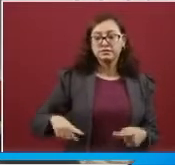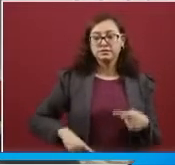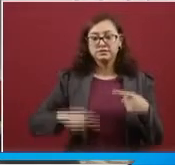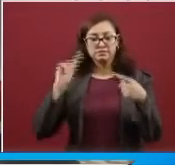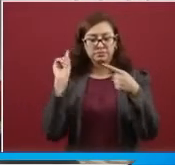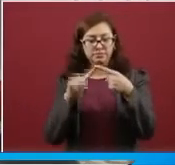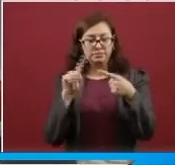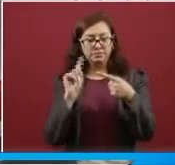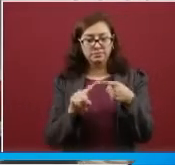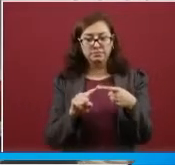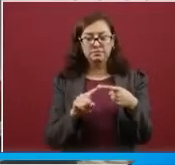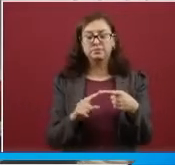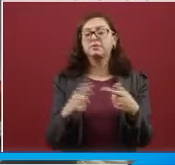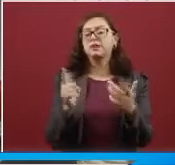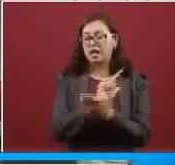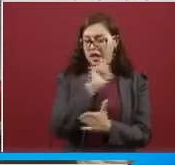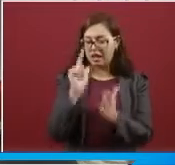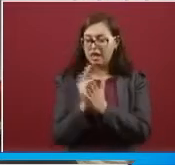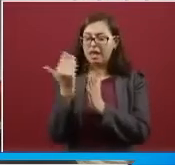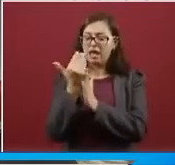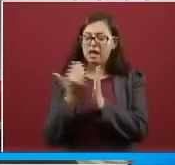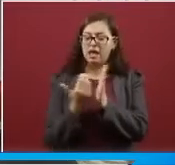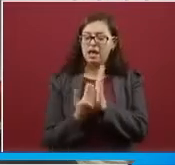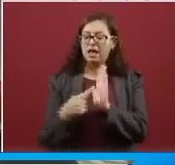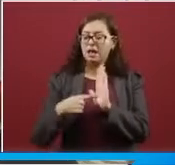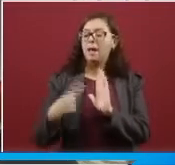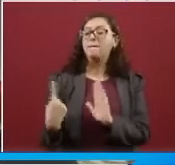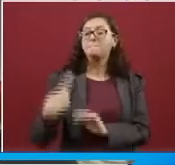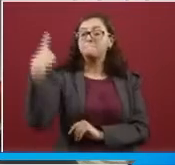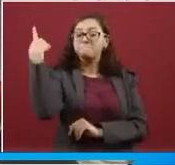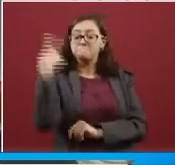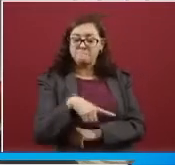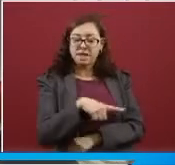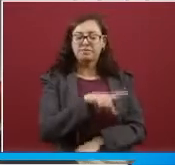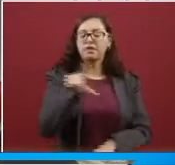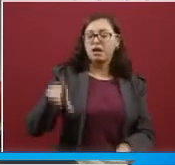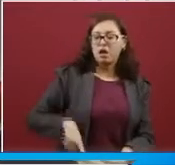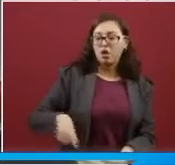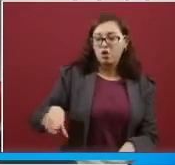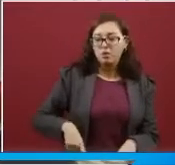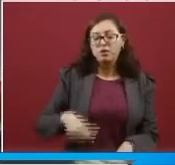and the impossibility of the means of taking the Federal Government hostage for the benefit of these companies